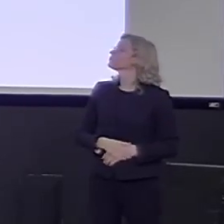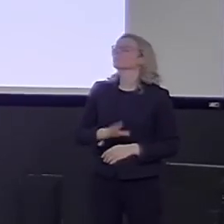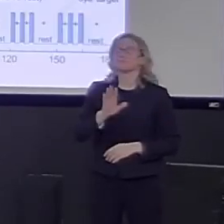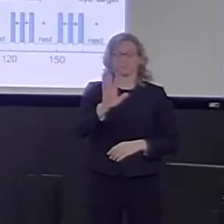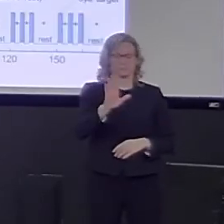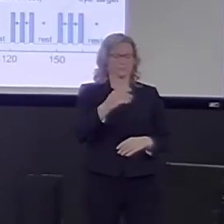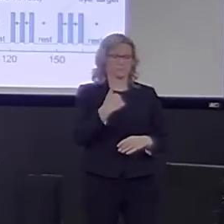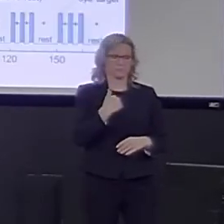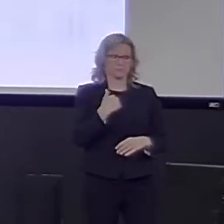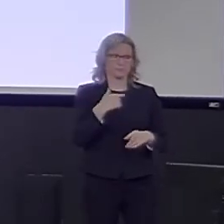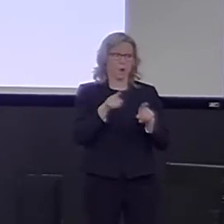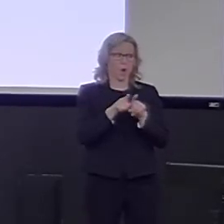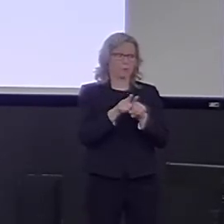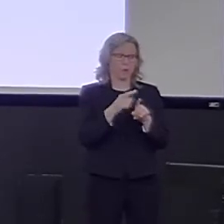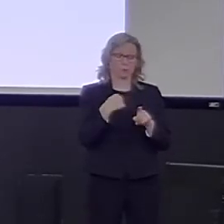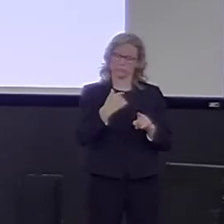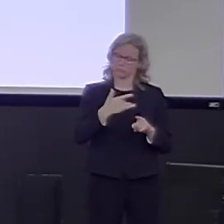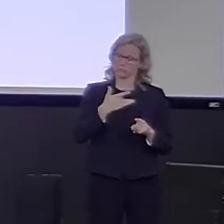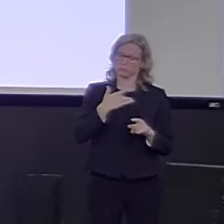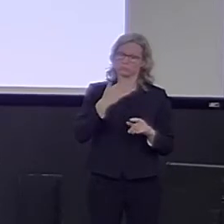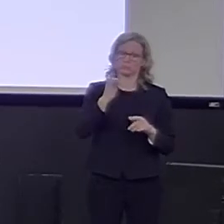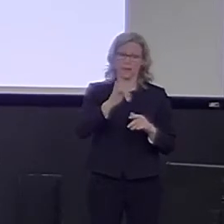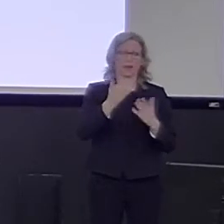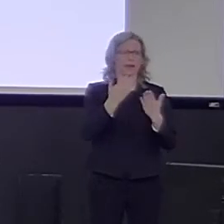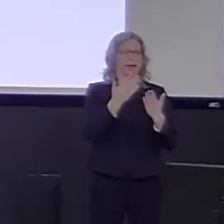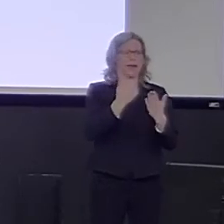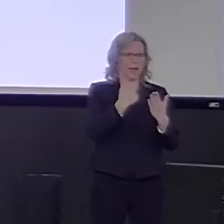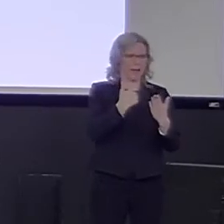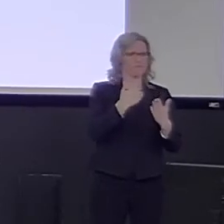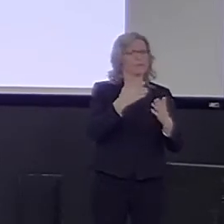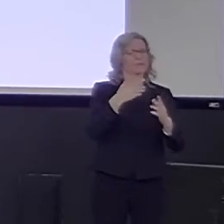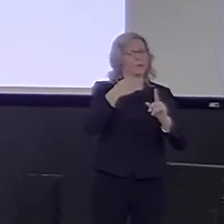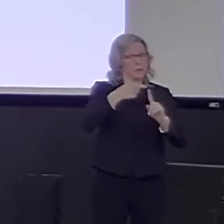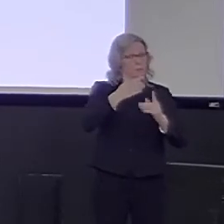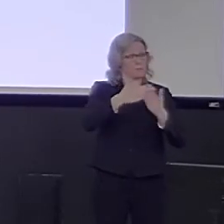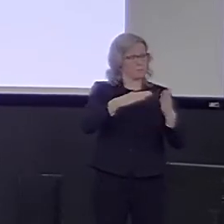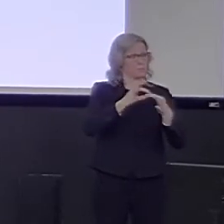and here I claim that there is not. Now, any difference that I saw